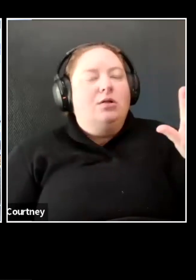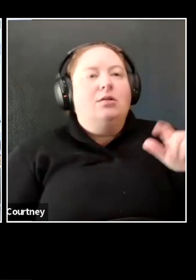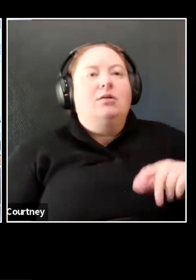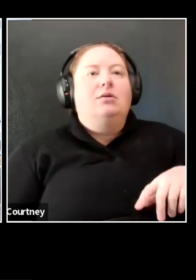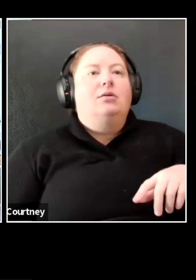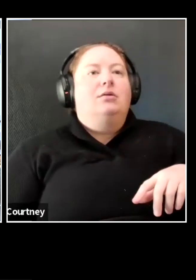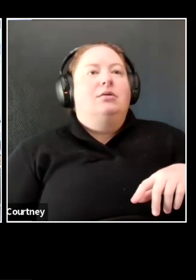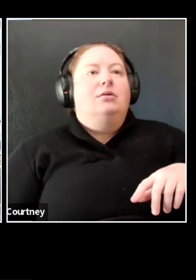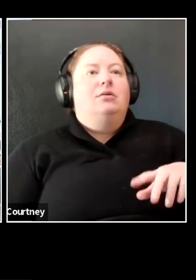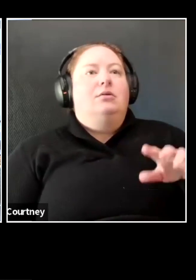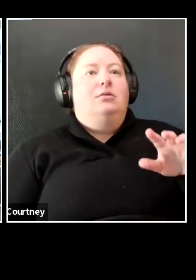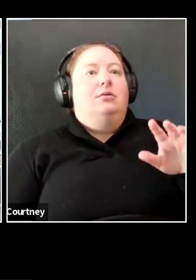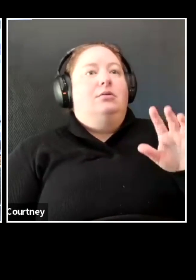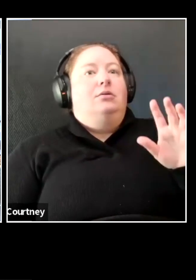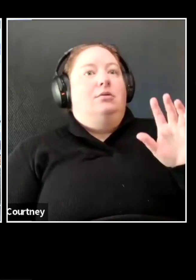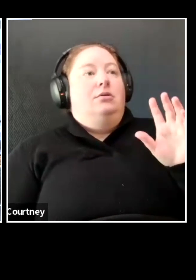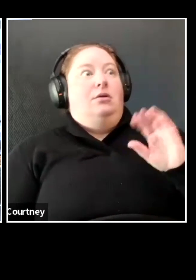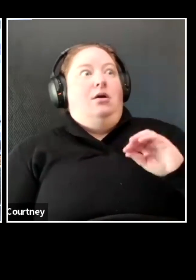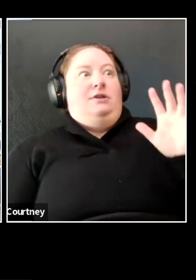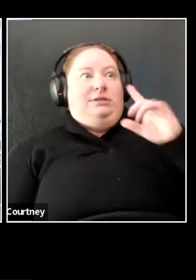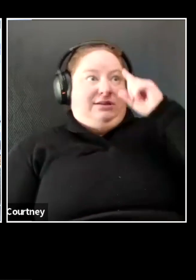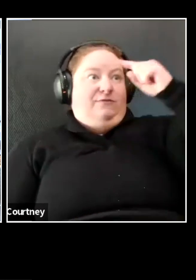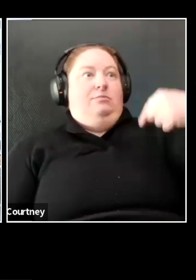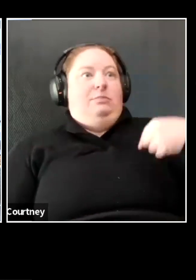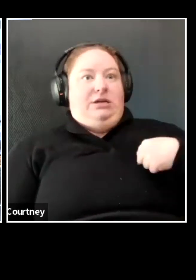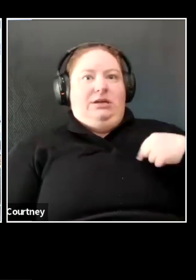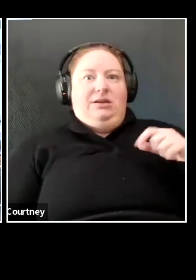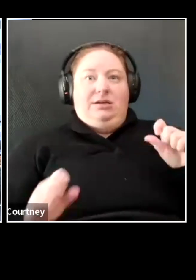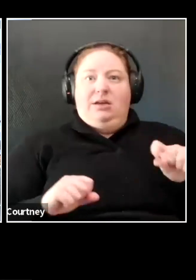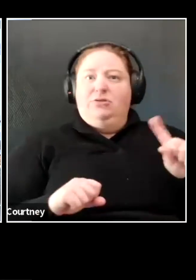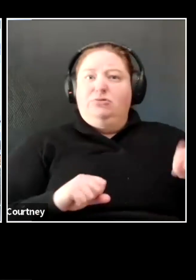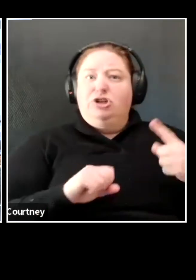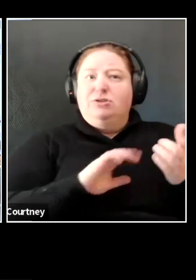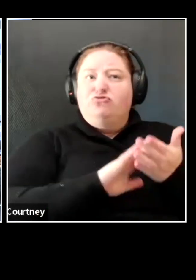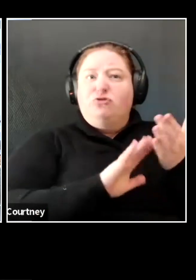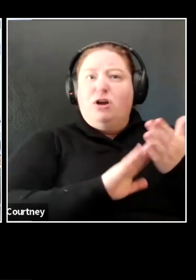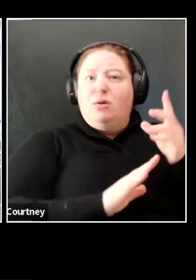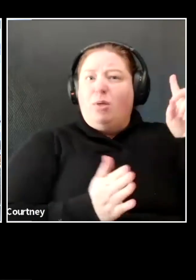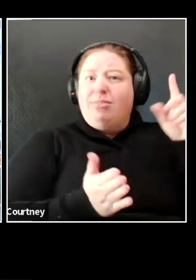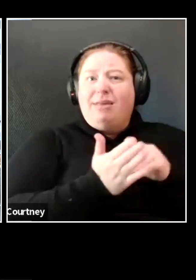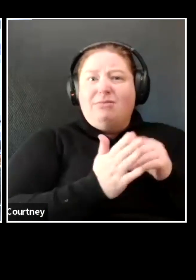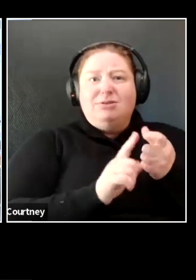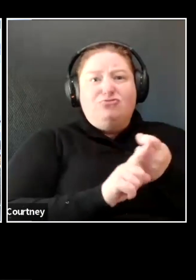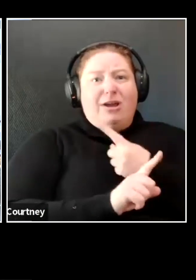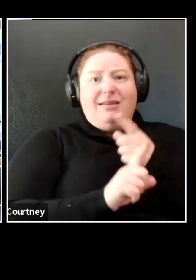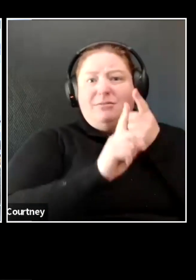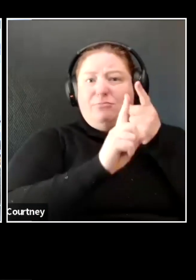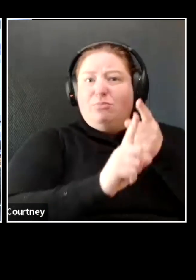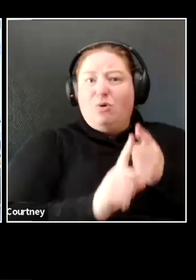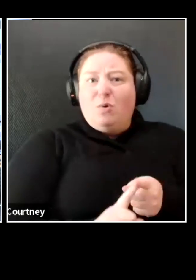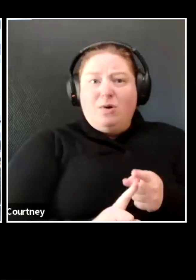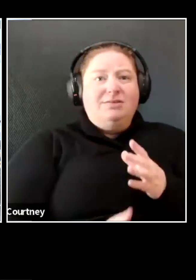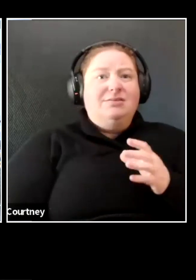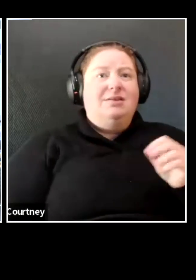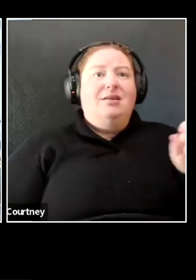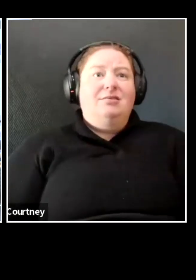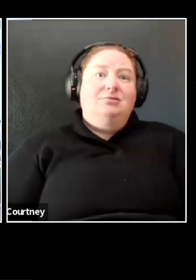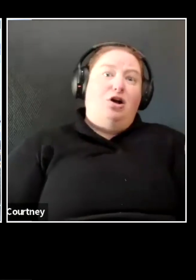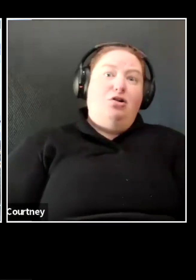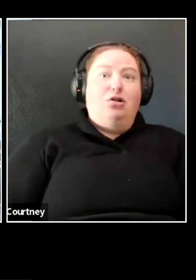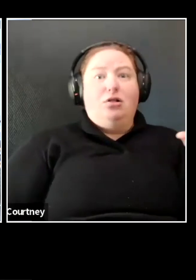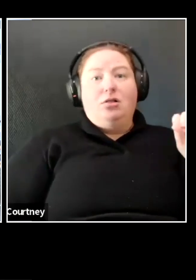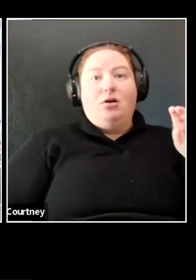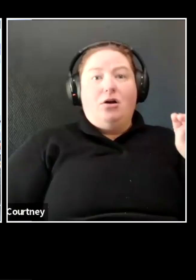me is like can you just run like a thousand random points and toggle on or off a rand thousand random